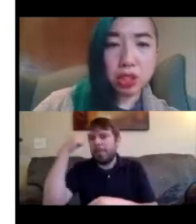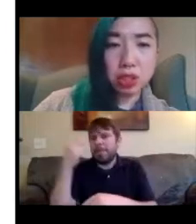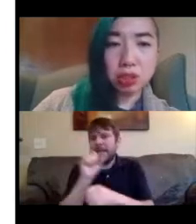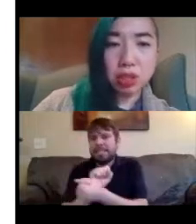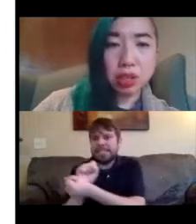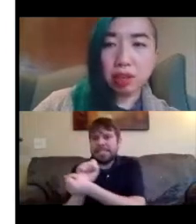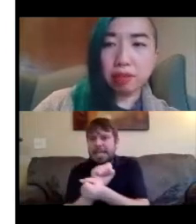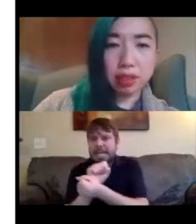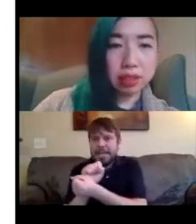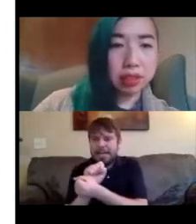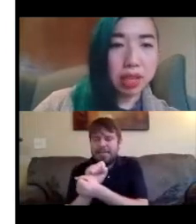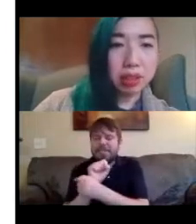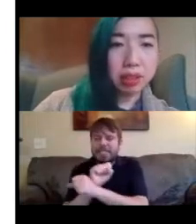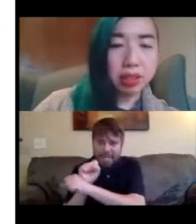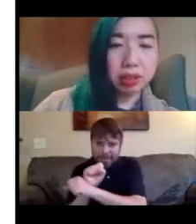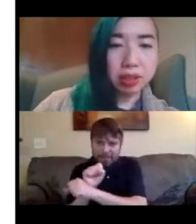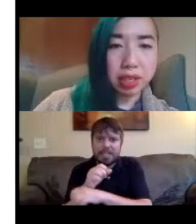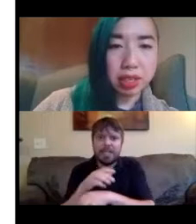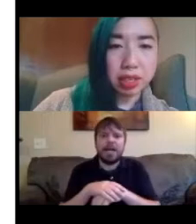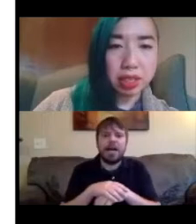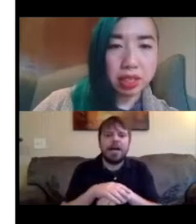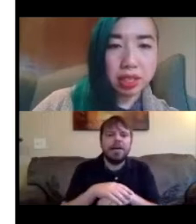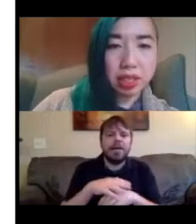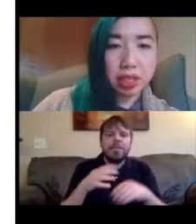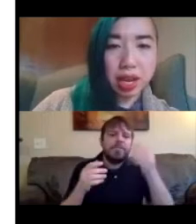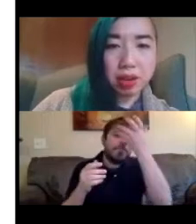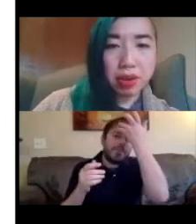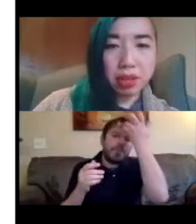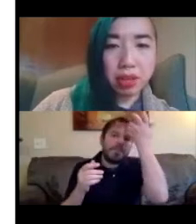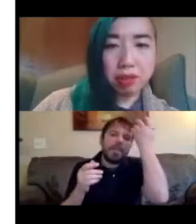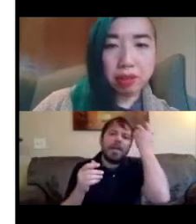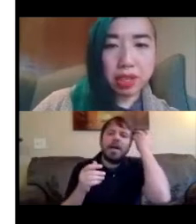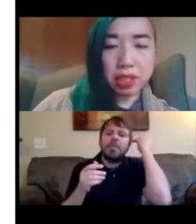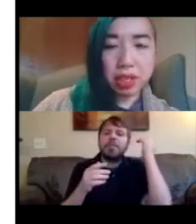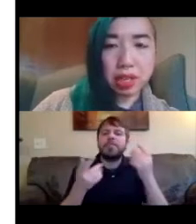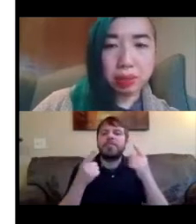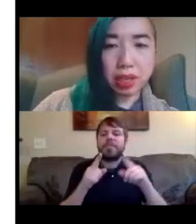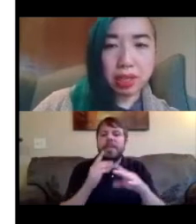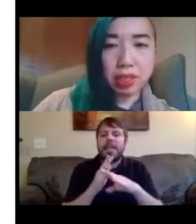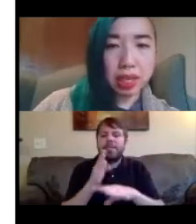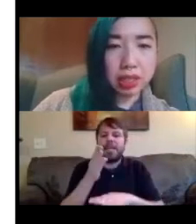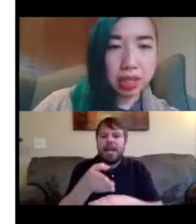too, of this settler colonial nation. I know I thought of erasure as what a state does.